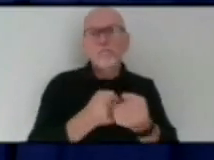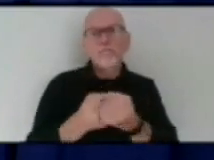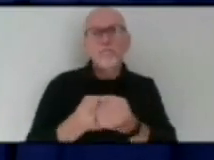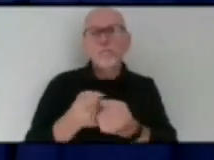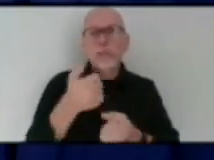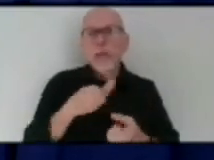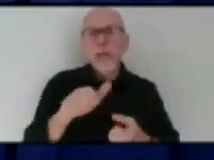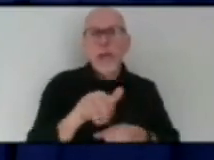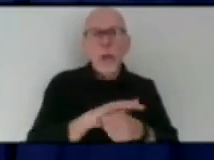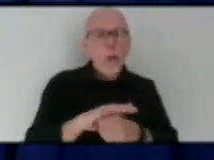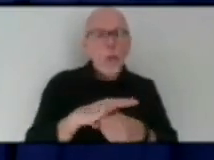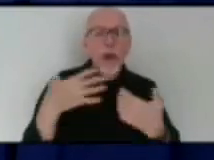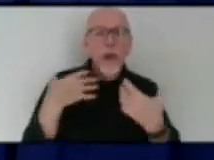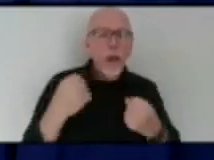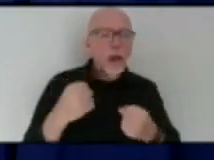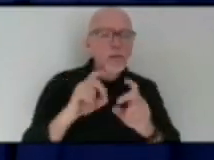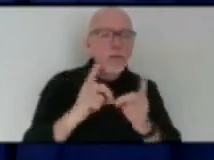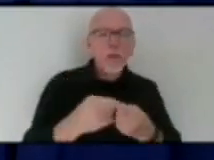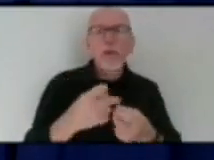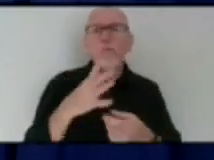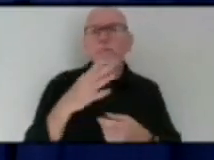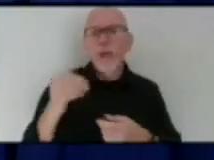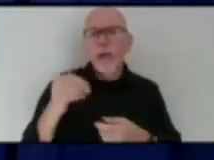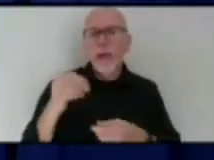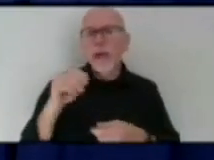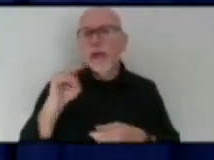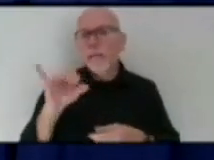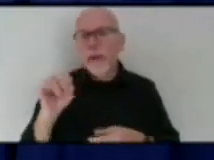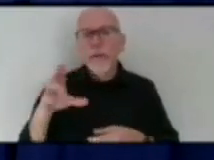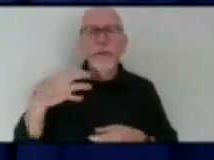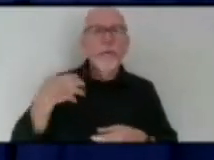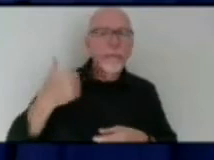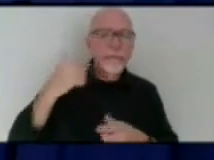local health officials and elected officials across the state of Indiana,